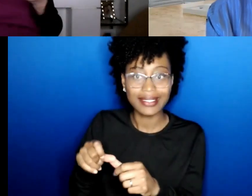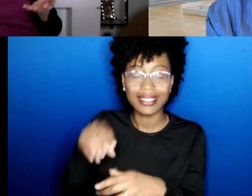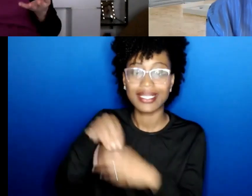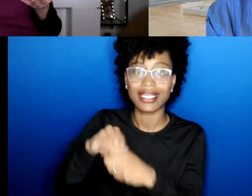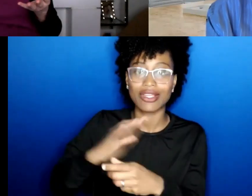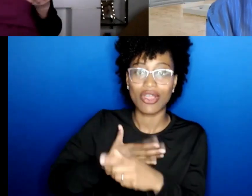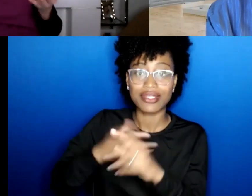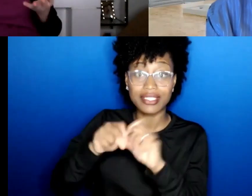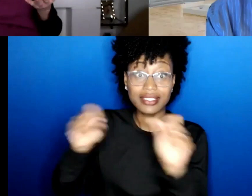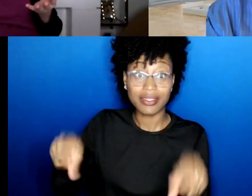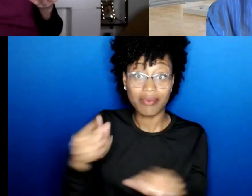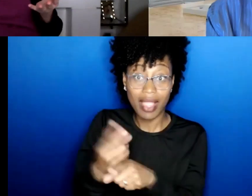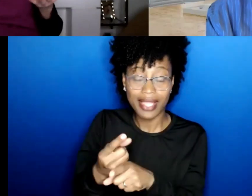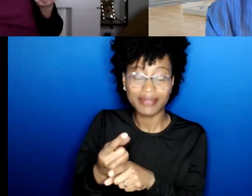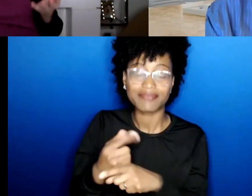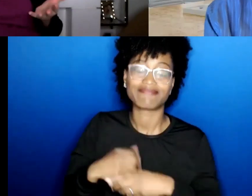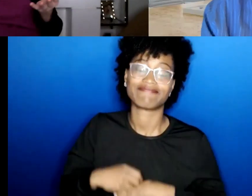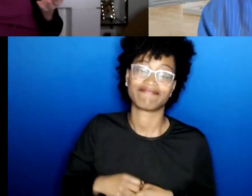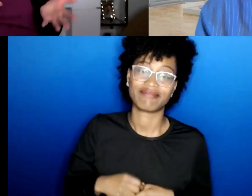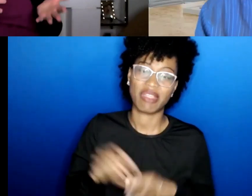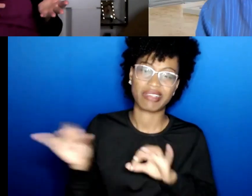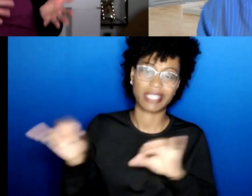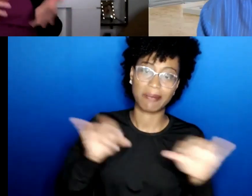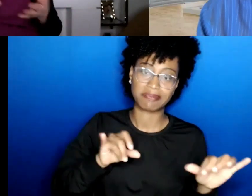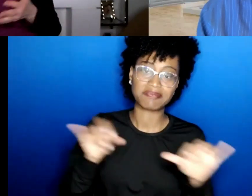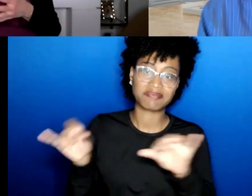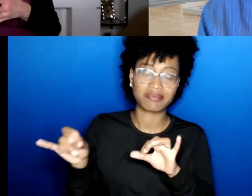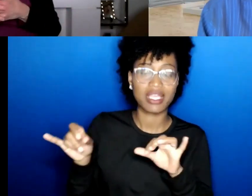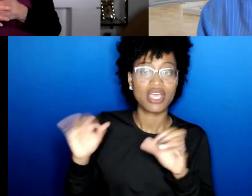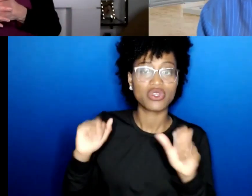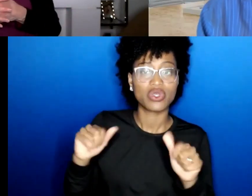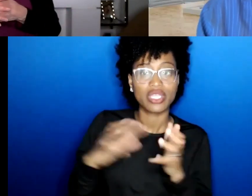way of learning about 06:28:17 work in the early versioning stage.